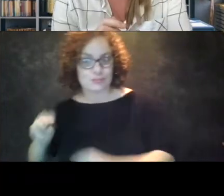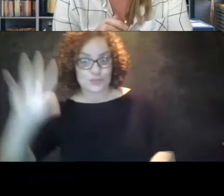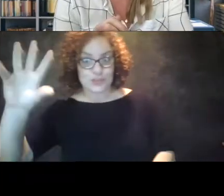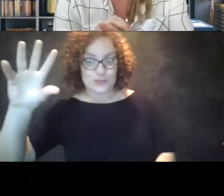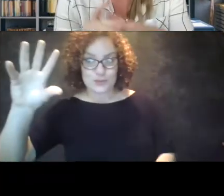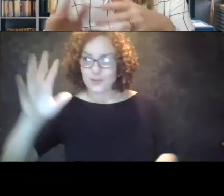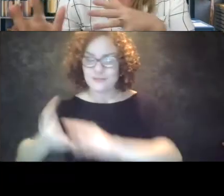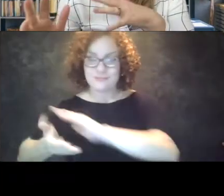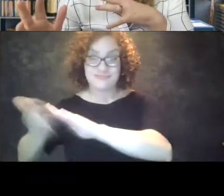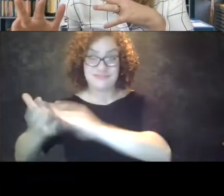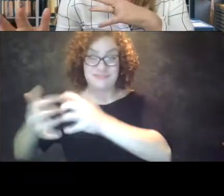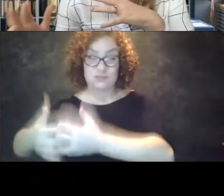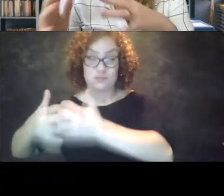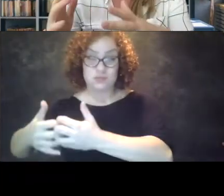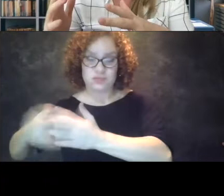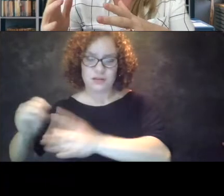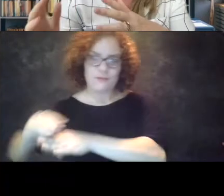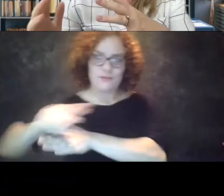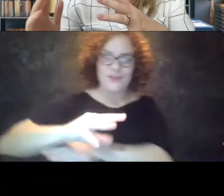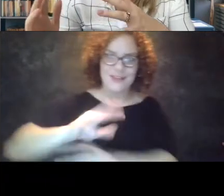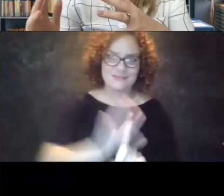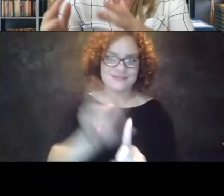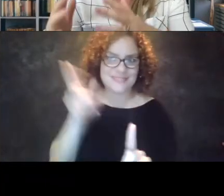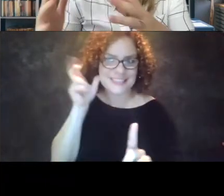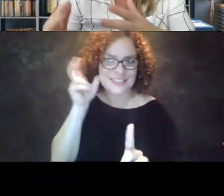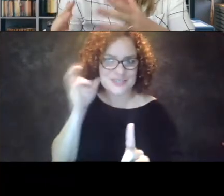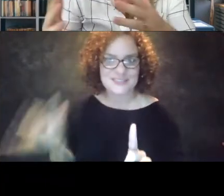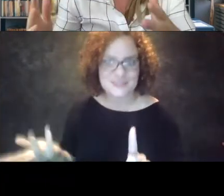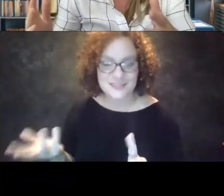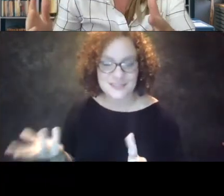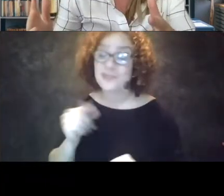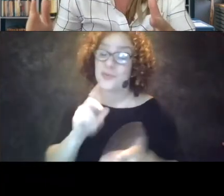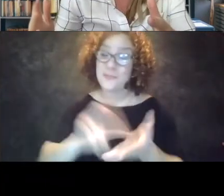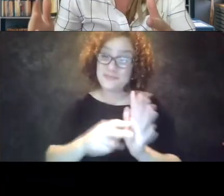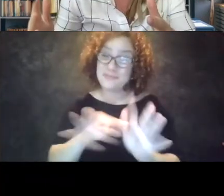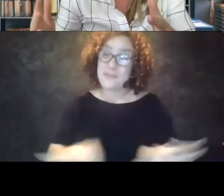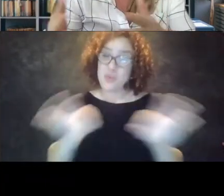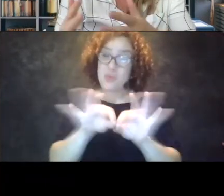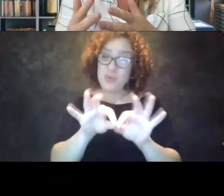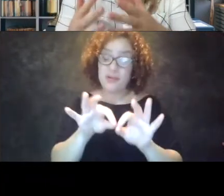it's, it's really important if a student is kind of, you know, if their behavior is not